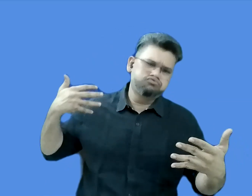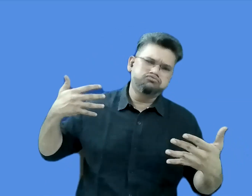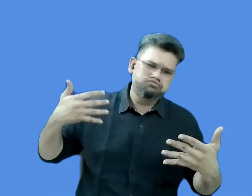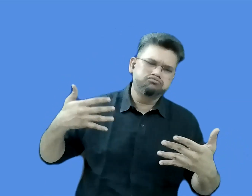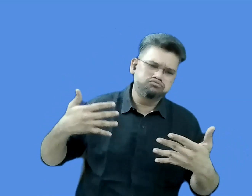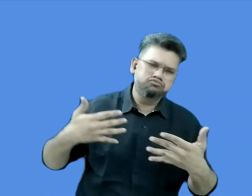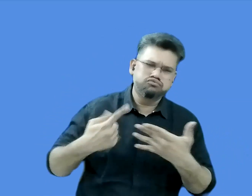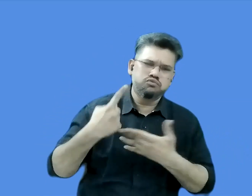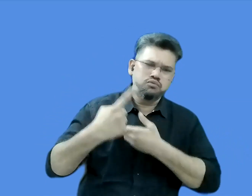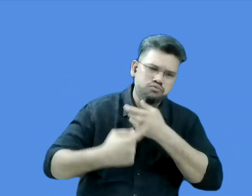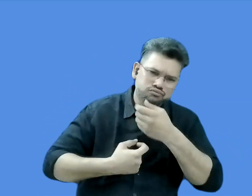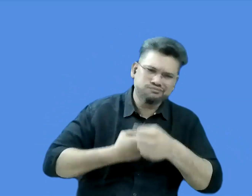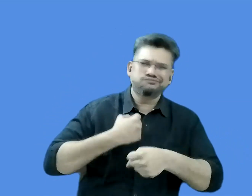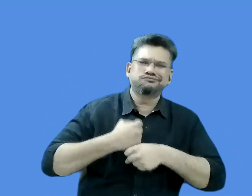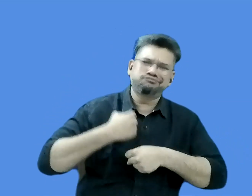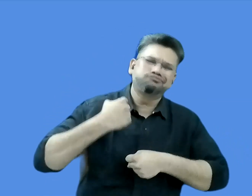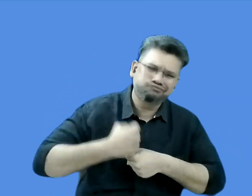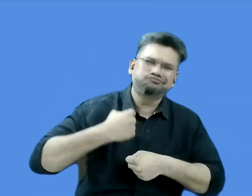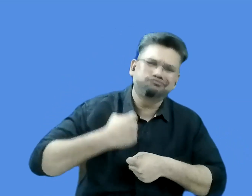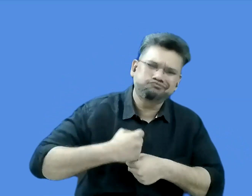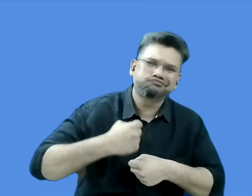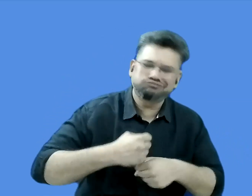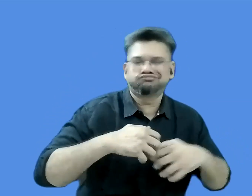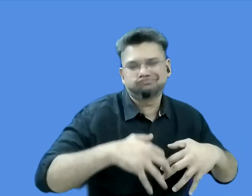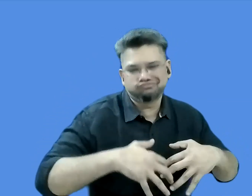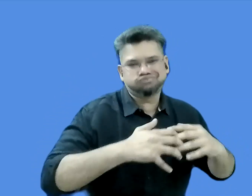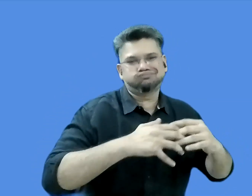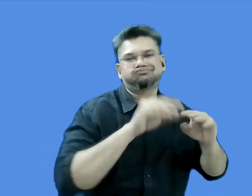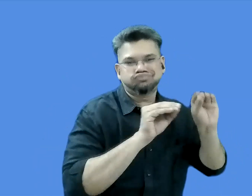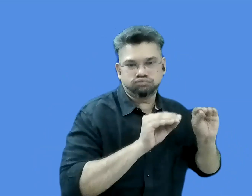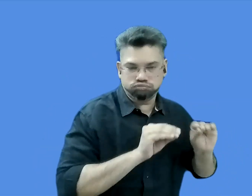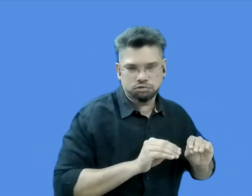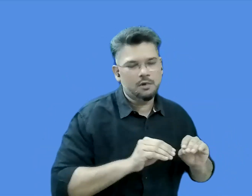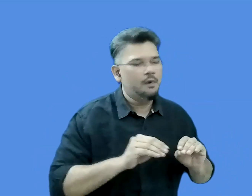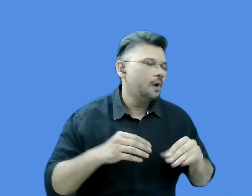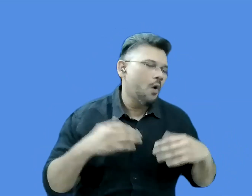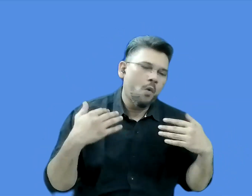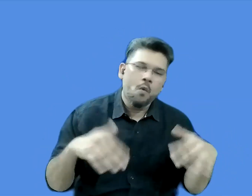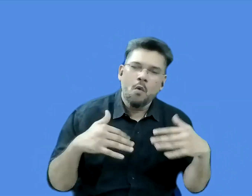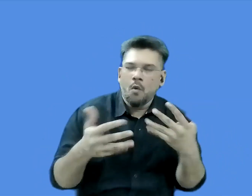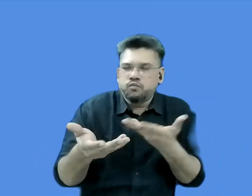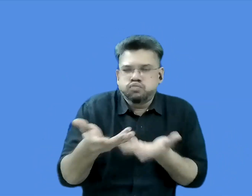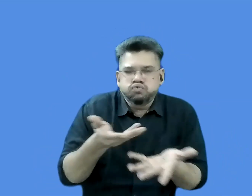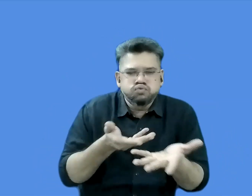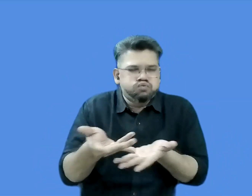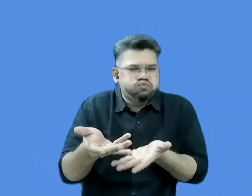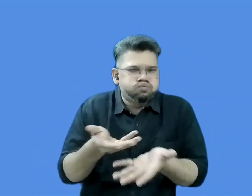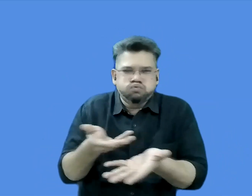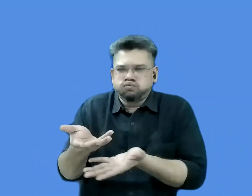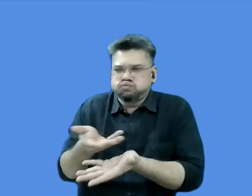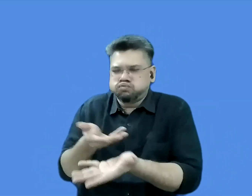, yes. The toolkit, it has been a long time process, we have developed it in one year. So